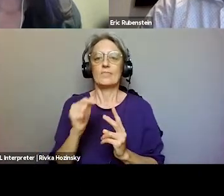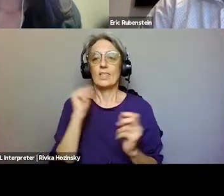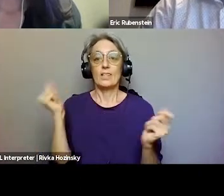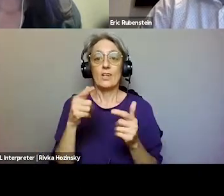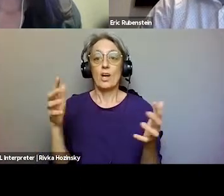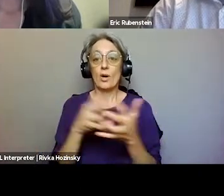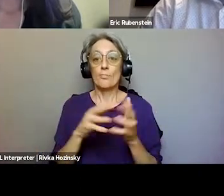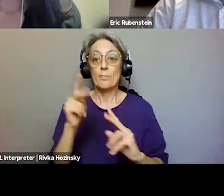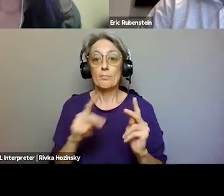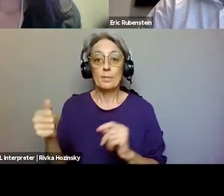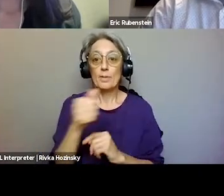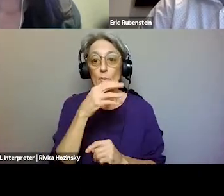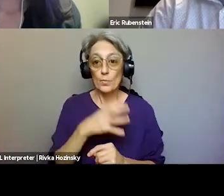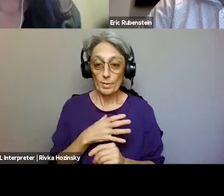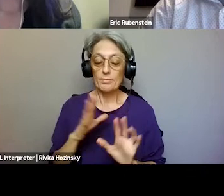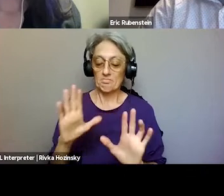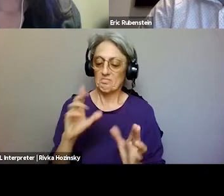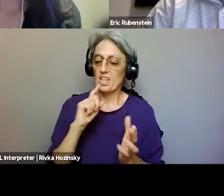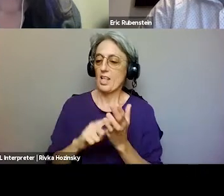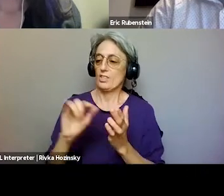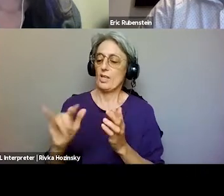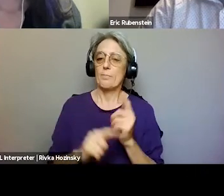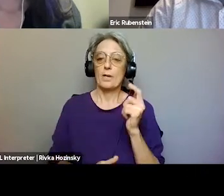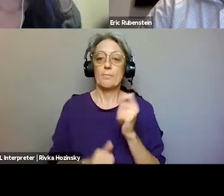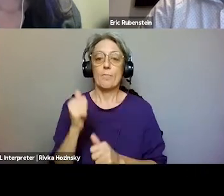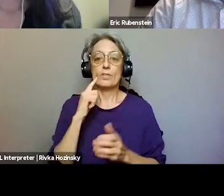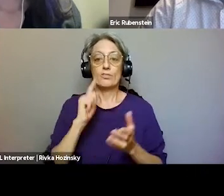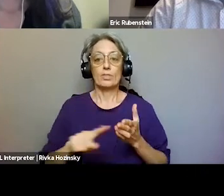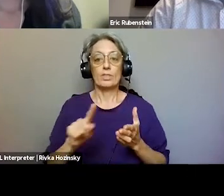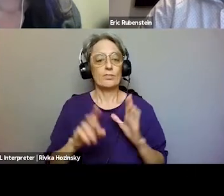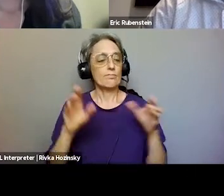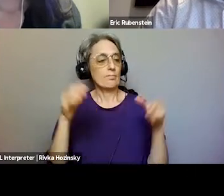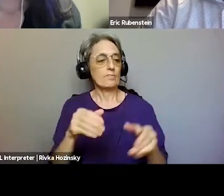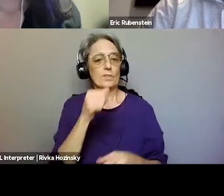the literature that I’m going to talk about today centers on women and when we talk about gaps and